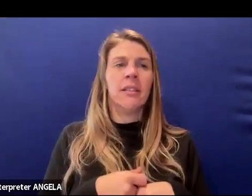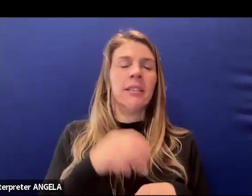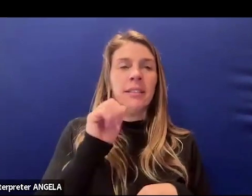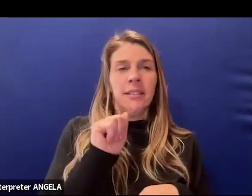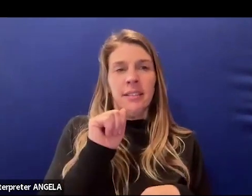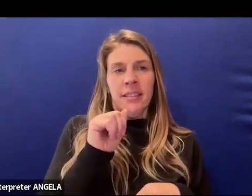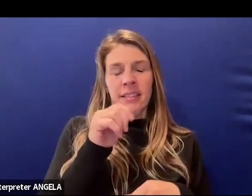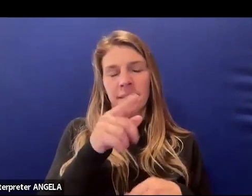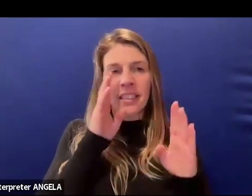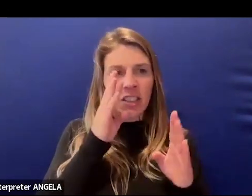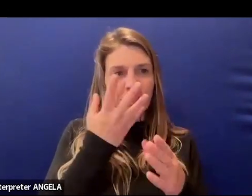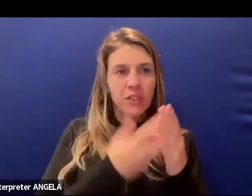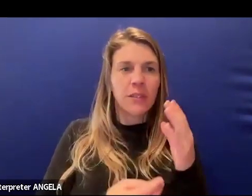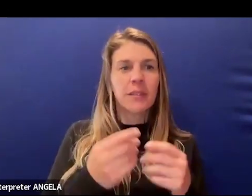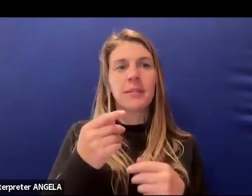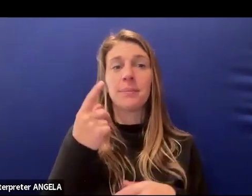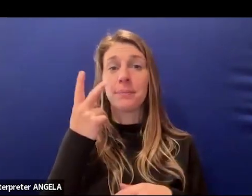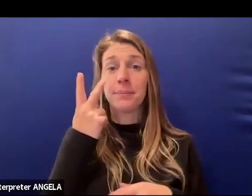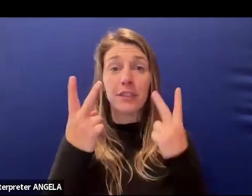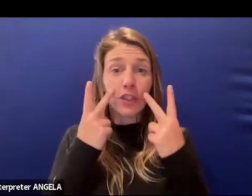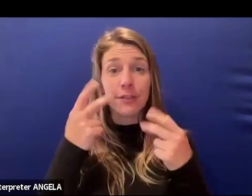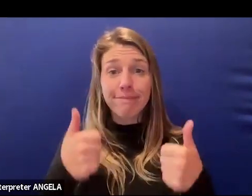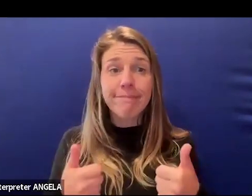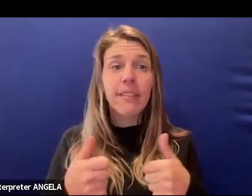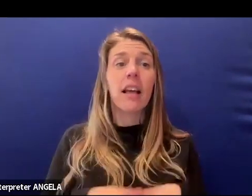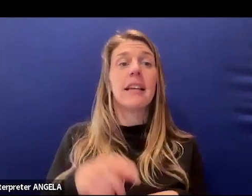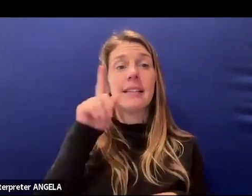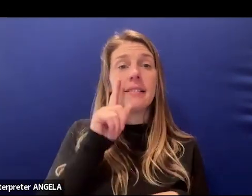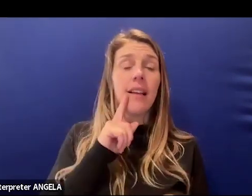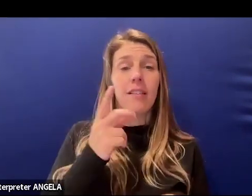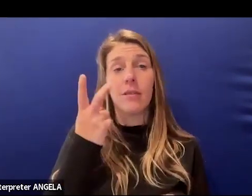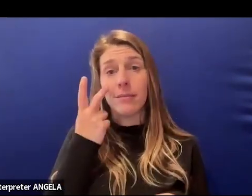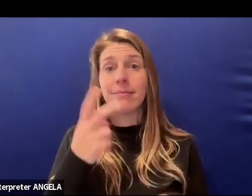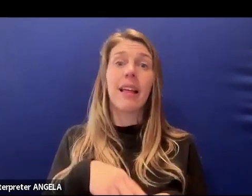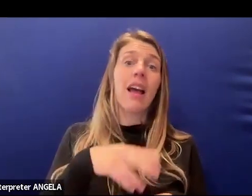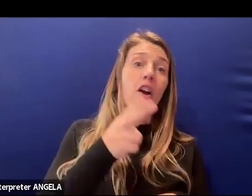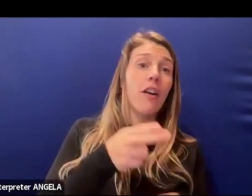Attention deficit, autism, blind or low vision, deaf or hard of hearing, health-related disability,